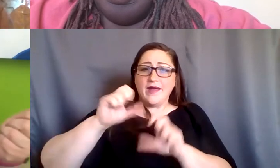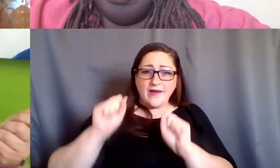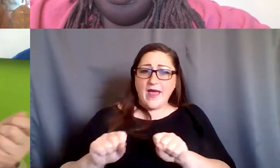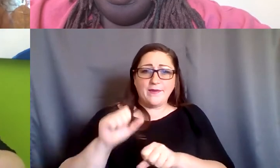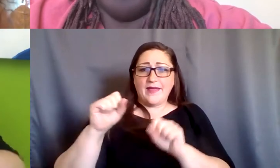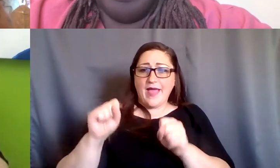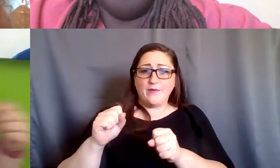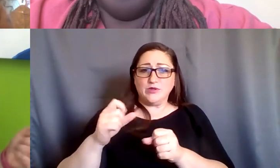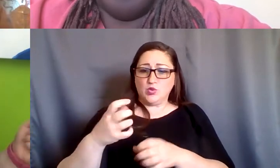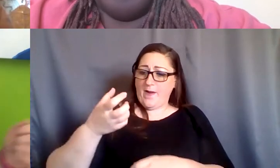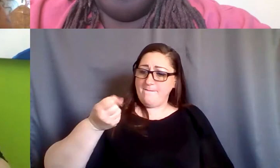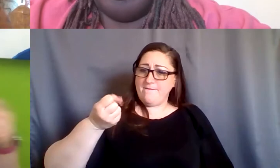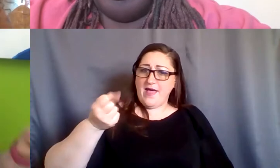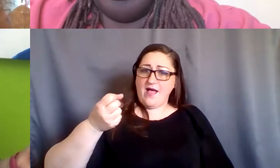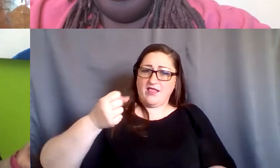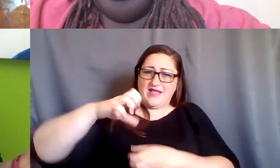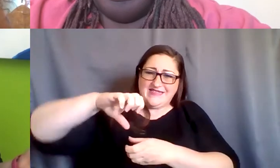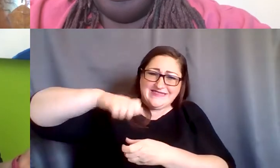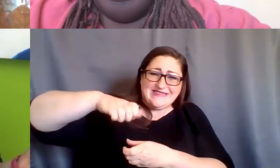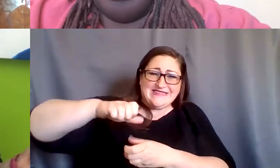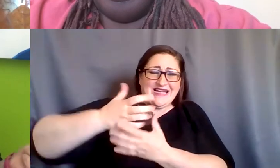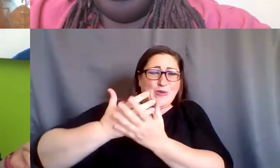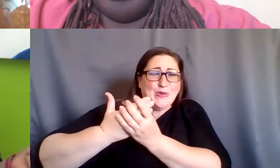The device that the company’s selling wasn’t invented for you.